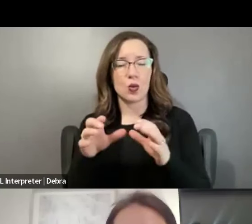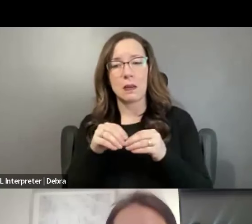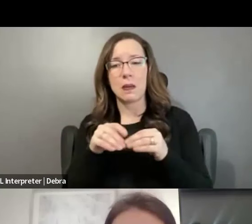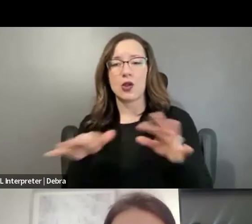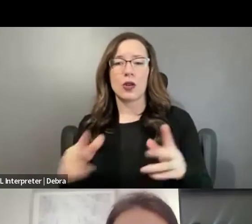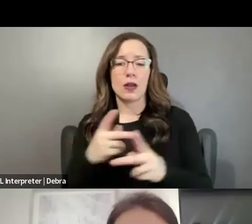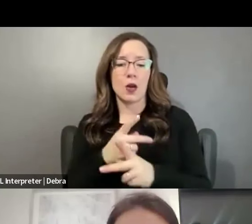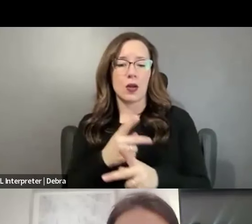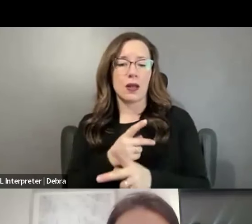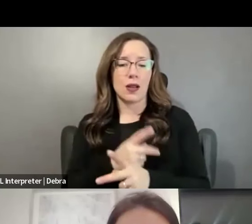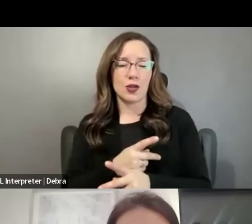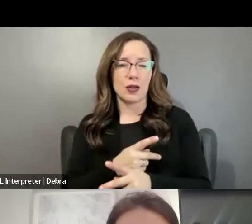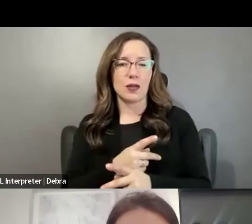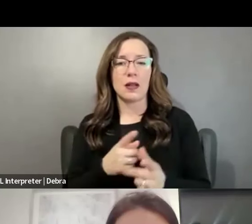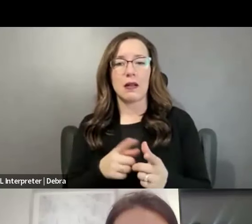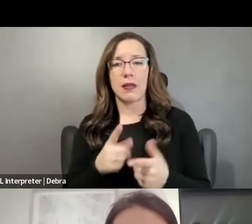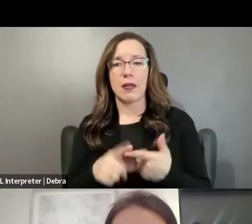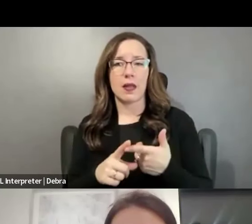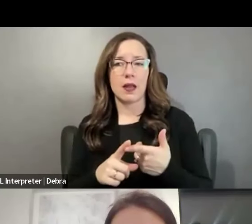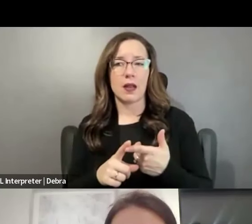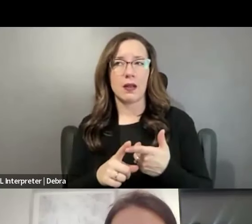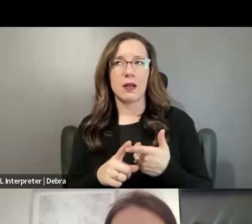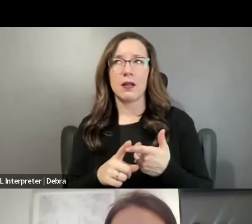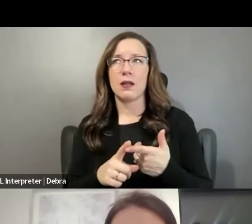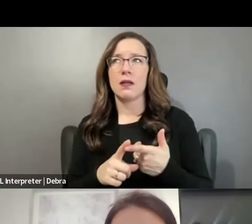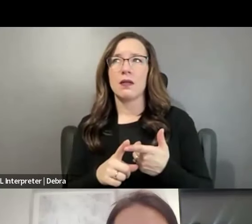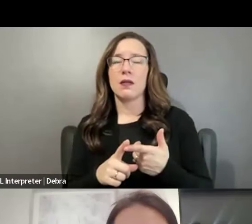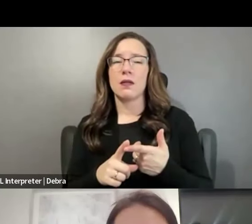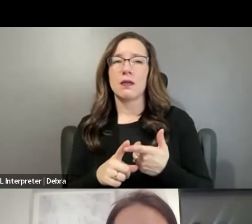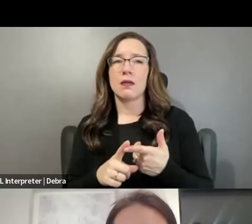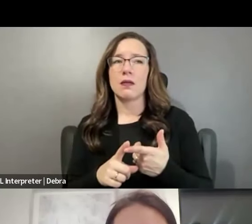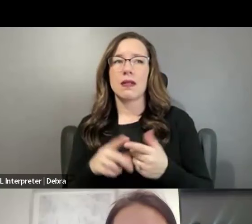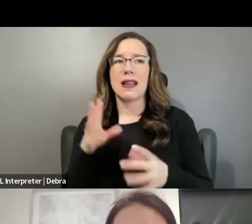and engagement with their suppliers.